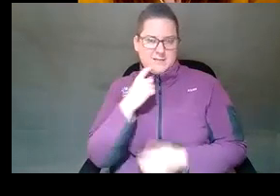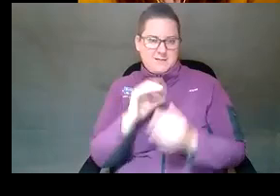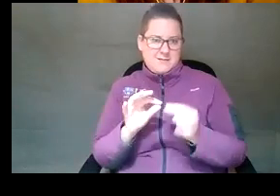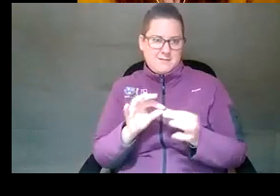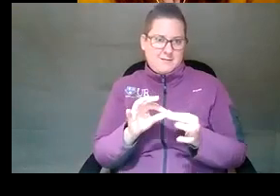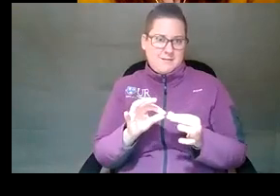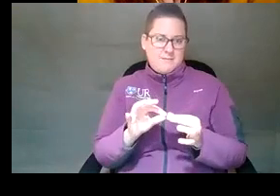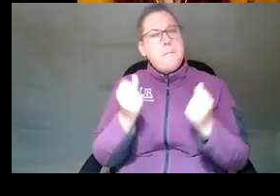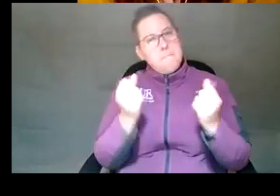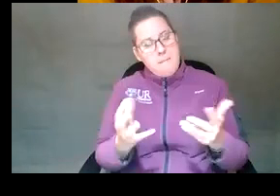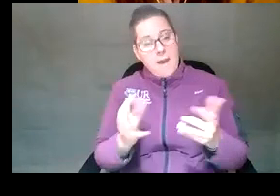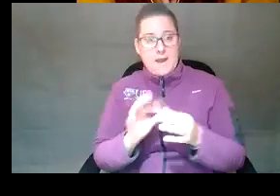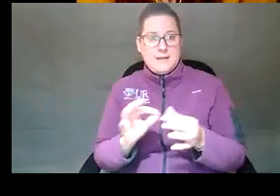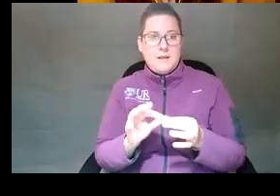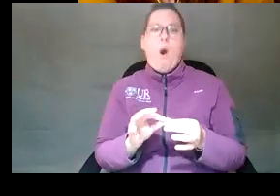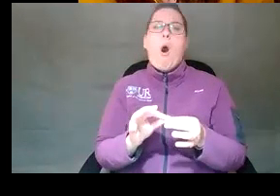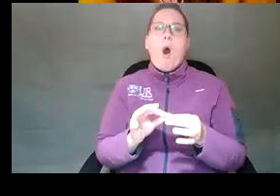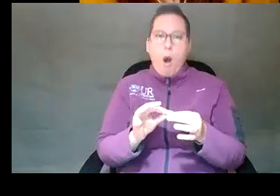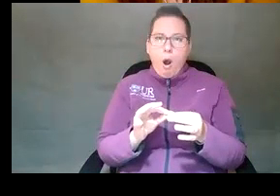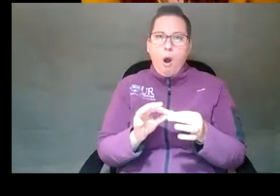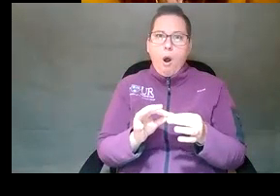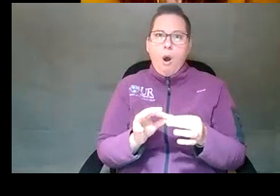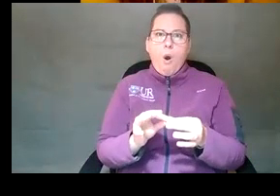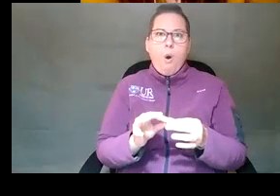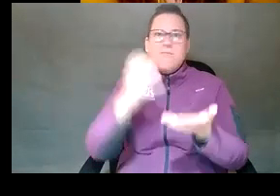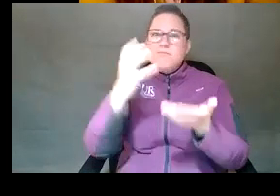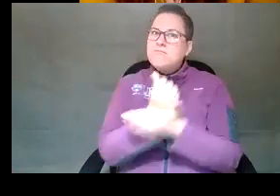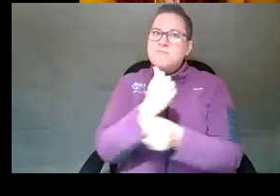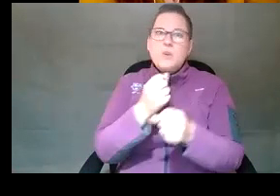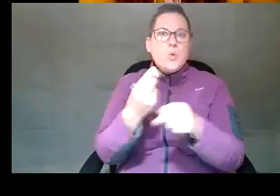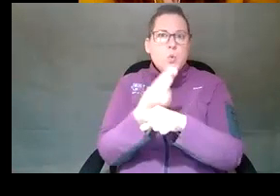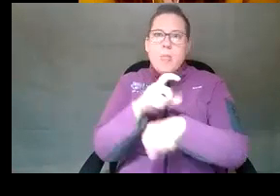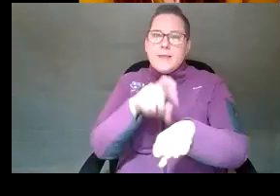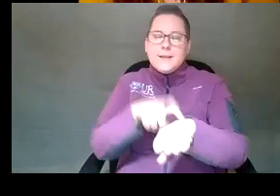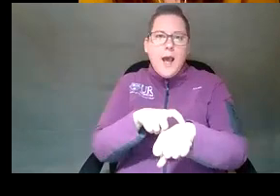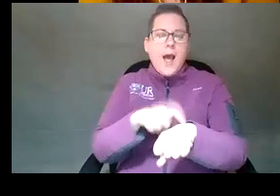them noted the effective use of that session time so again minimizing that travel time